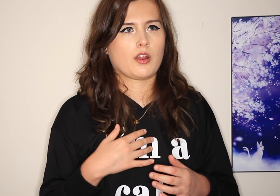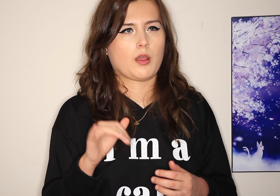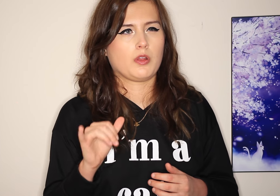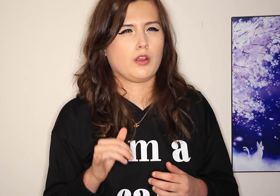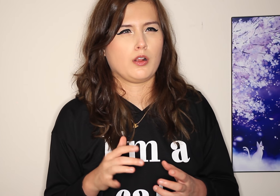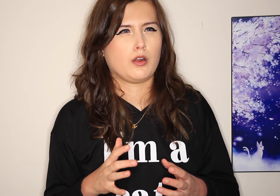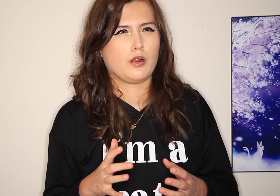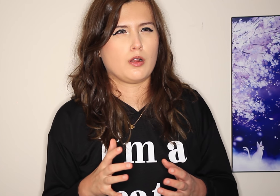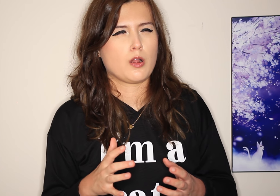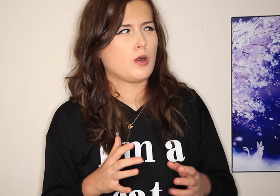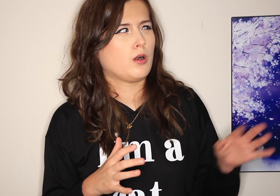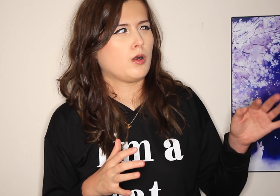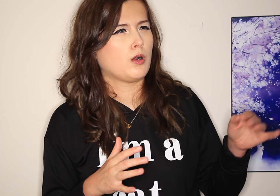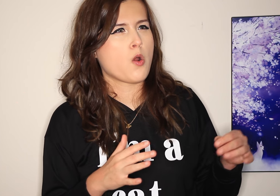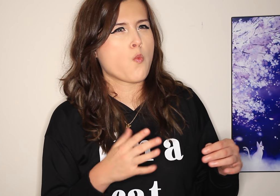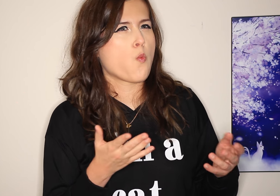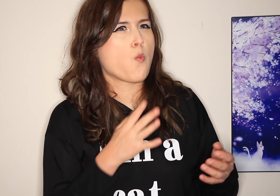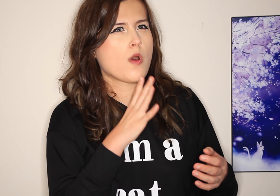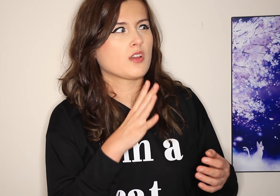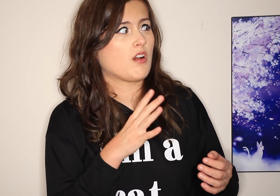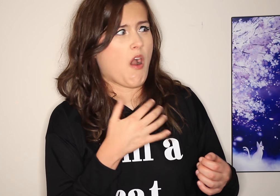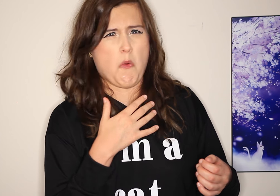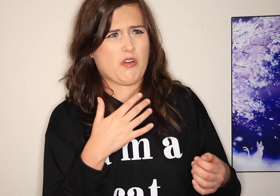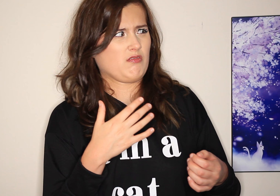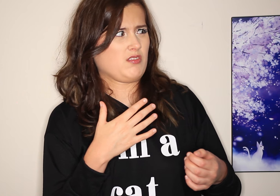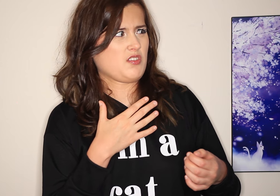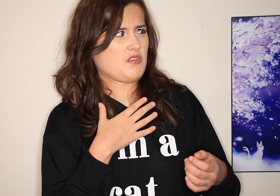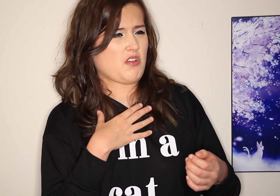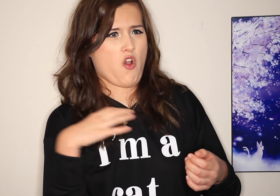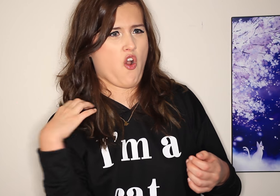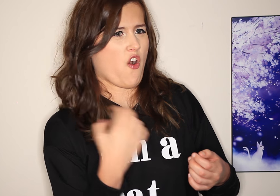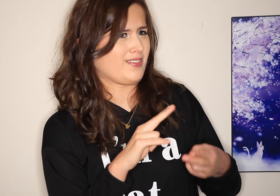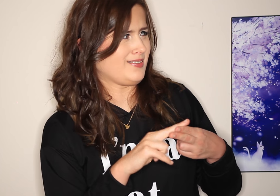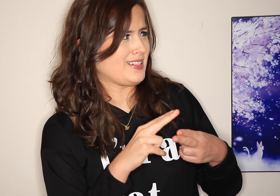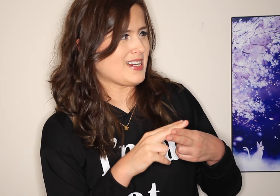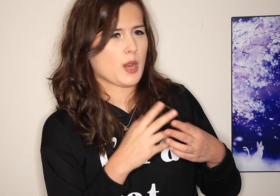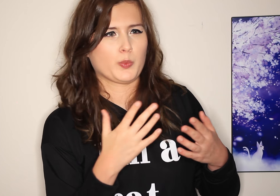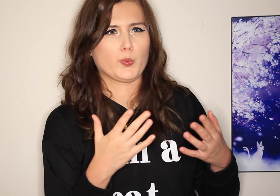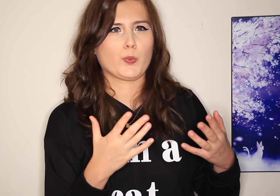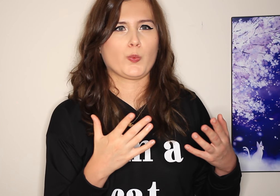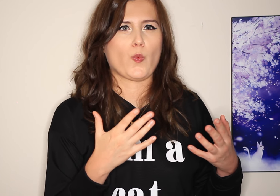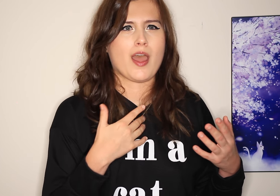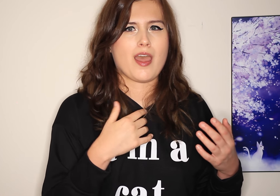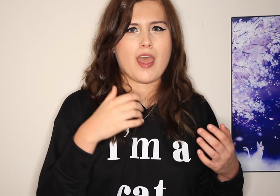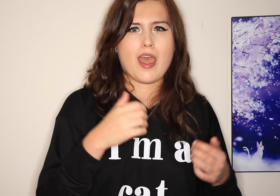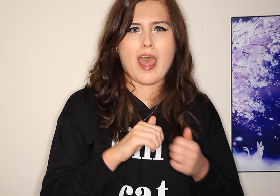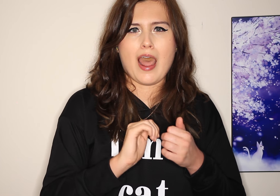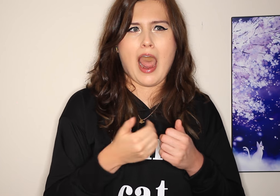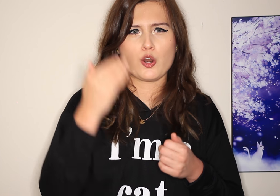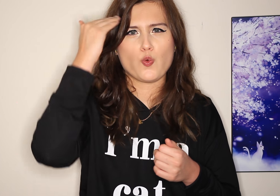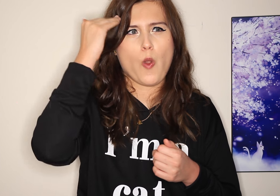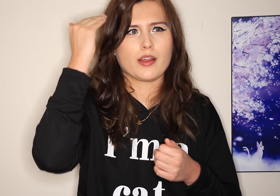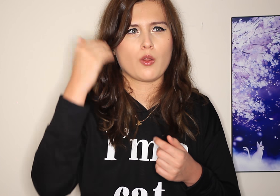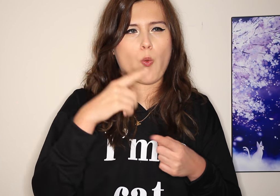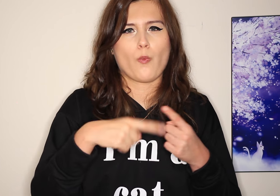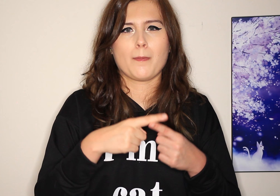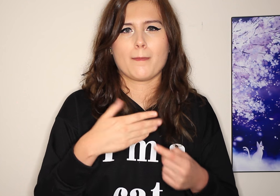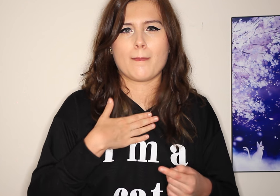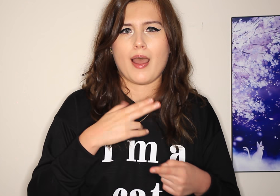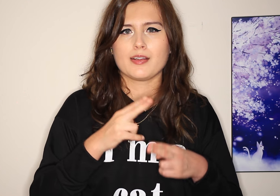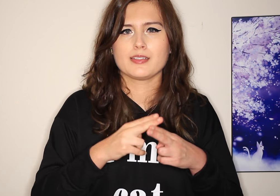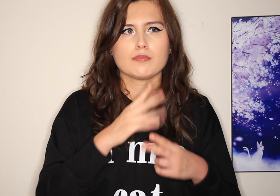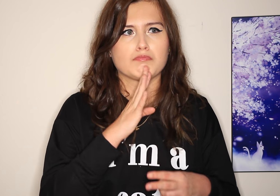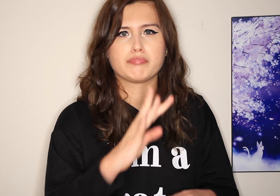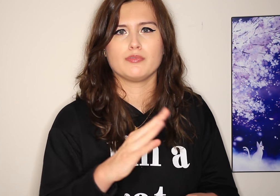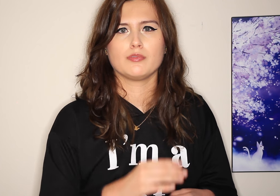I’m like, “What are they saying? Our names? How do I know when my name is called?!